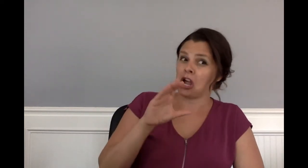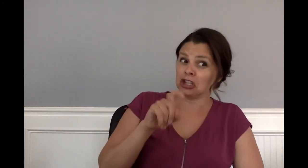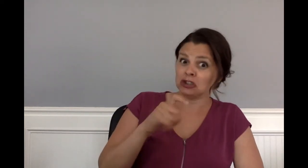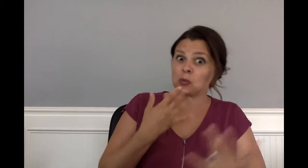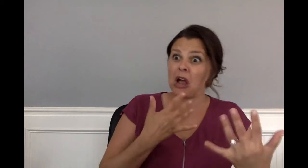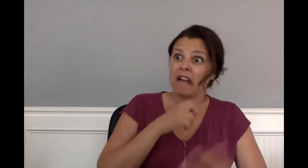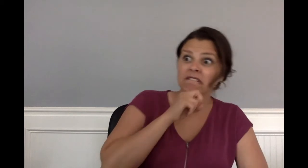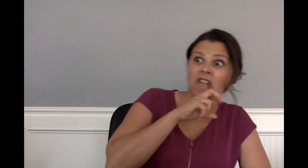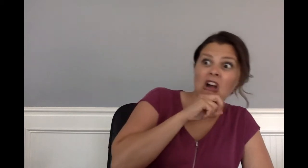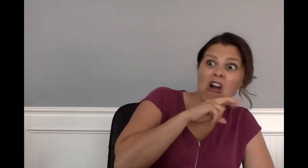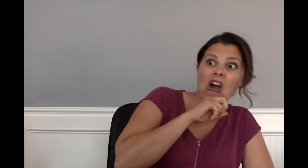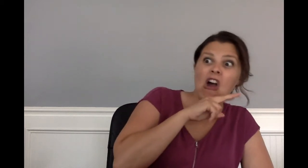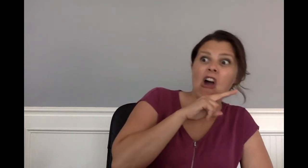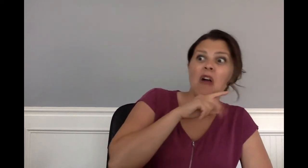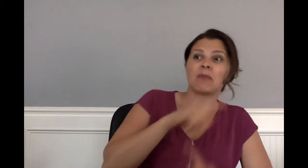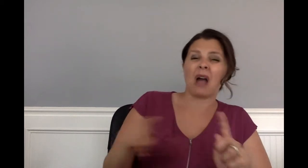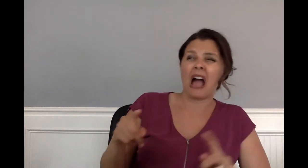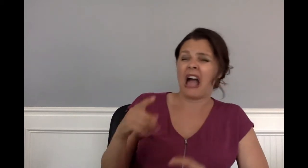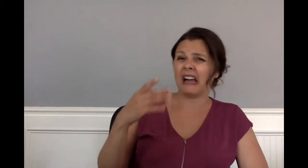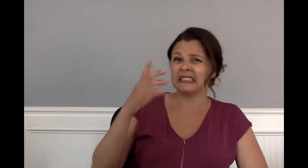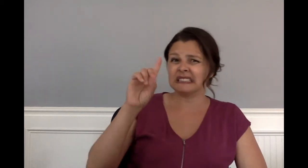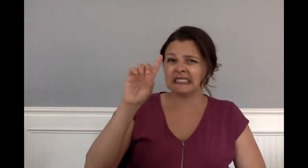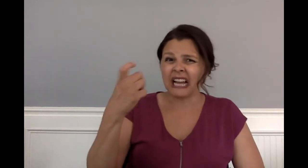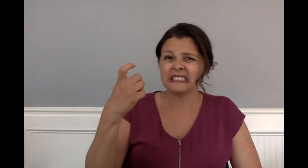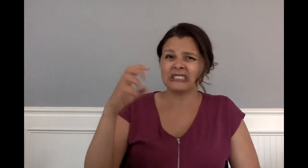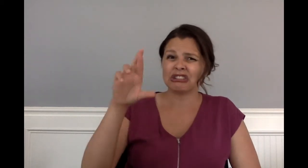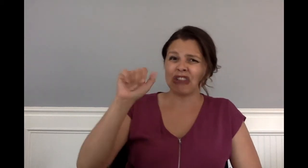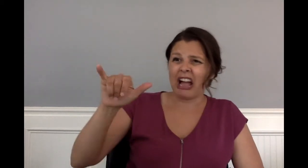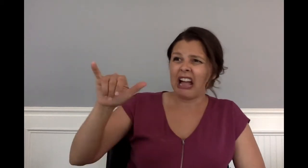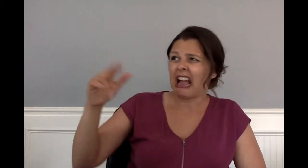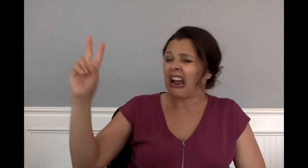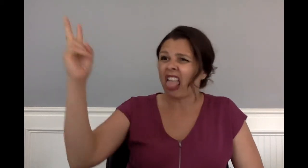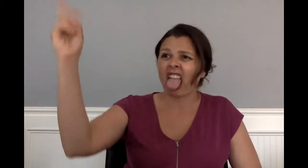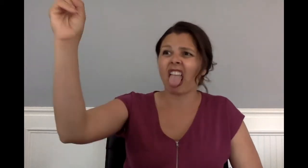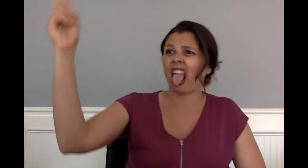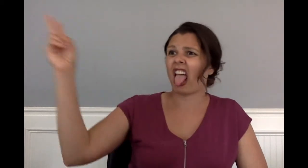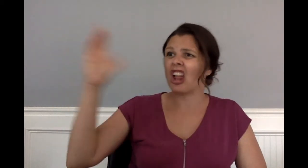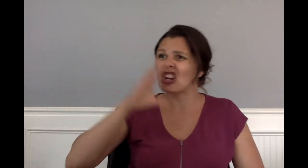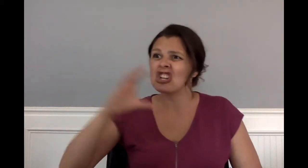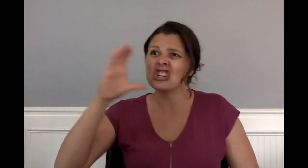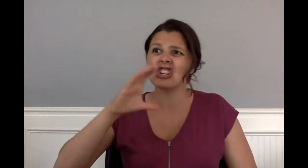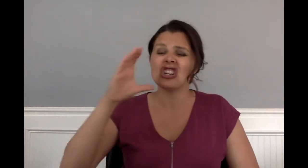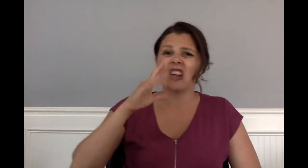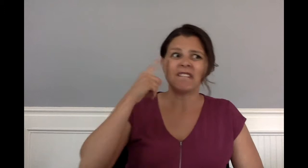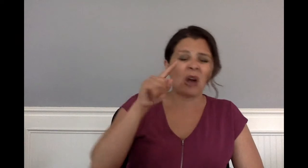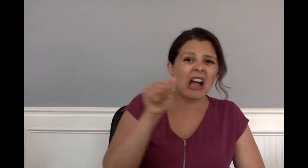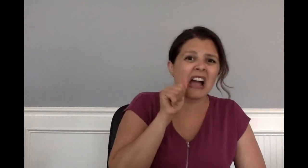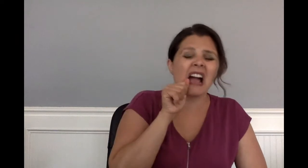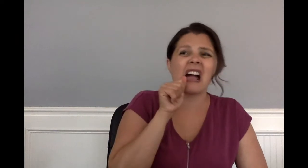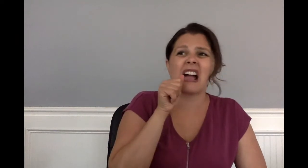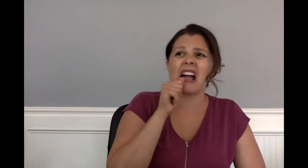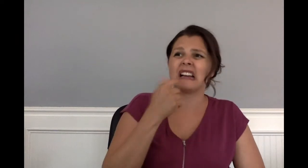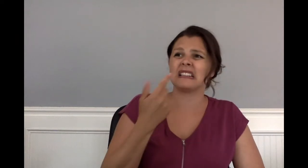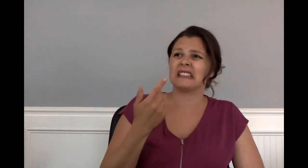Maybe he should wait for Frog. On the other hand, Dex and Ray were out there somewhere, looking for Aggie.